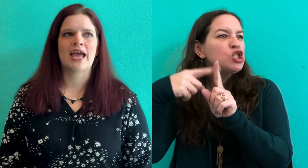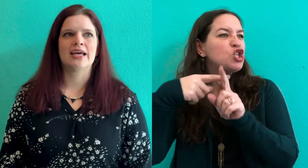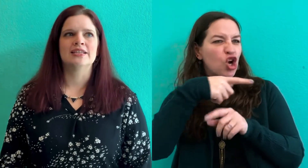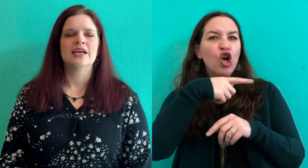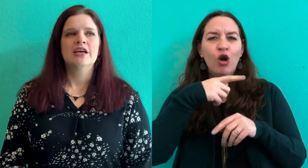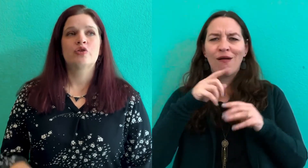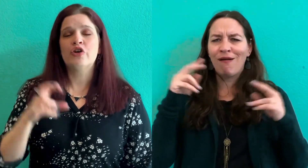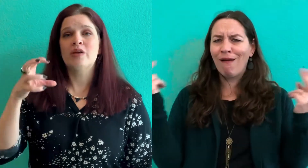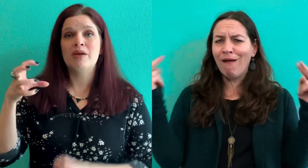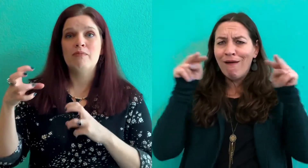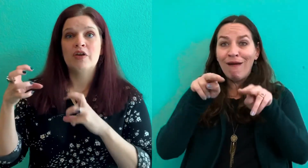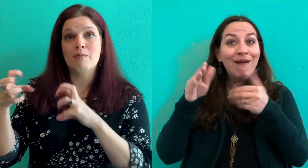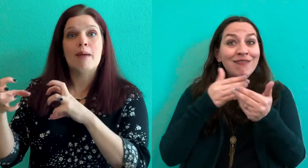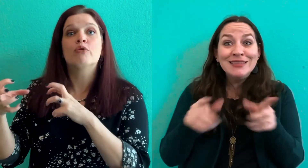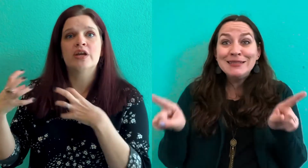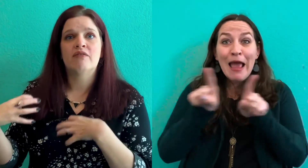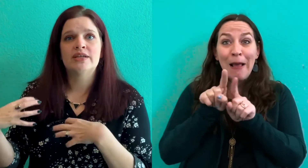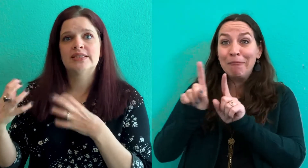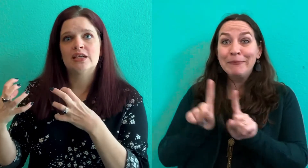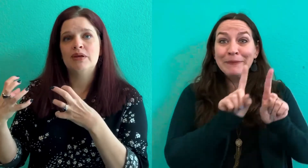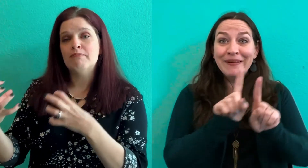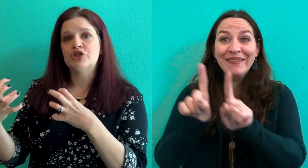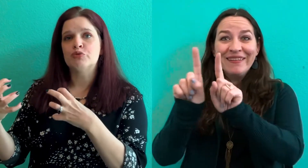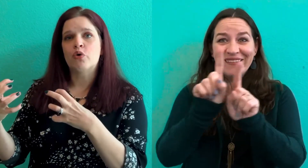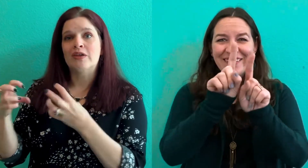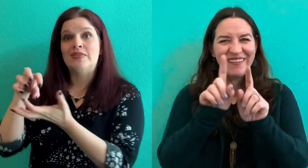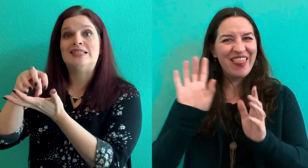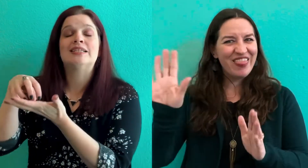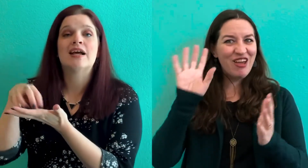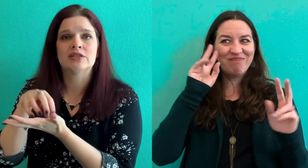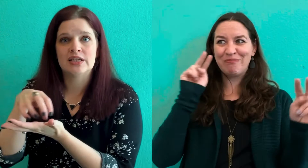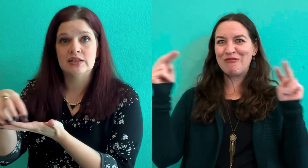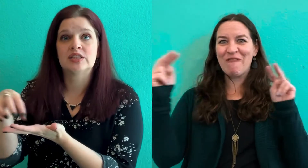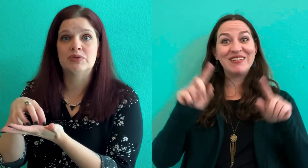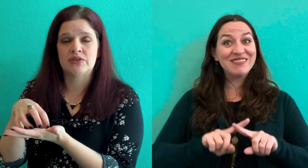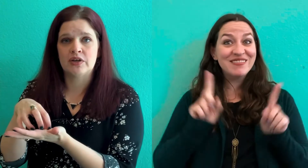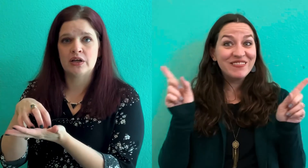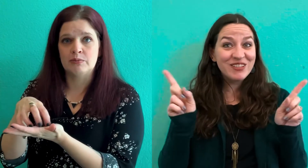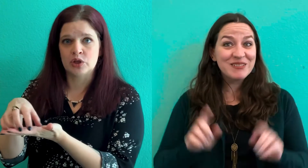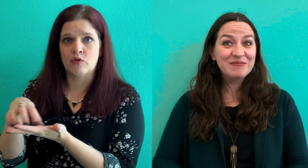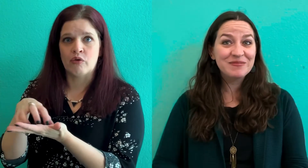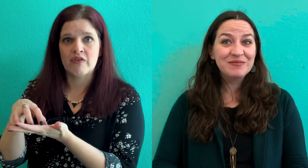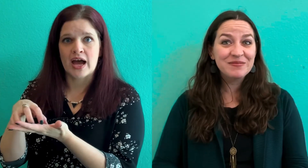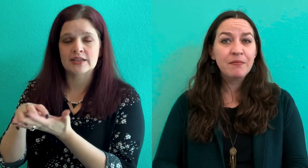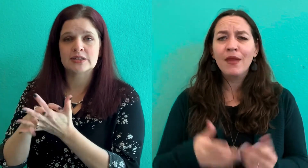And so they're going to be their memory of that is going to be much more in the details and in the specific observable facts.